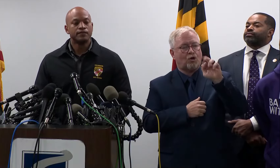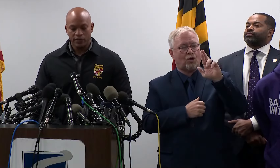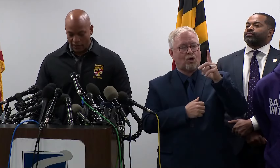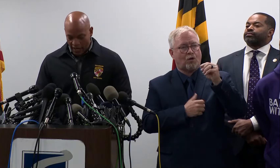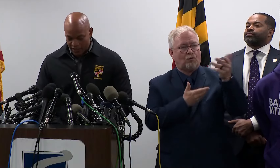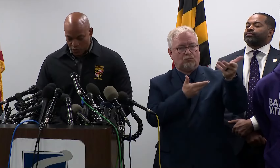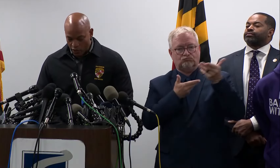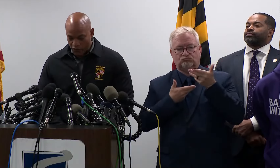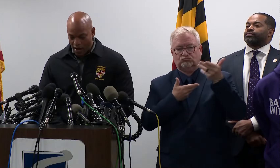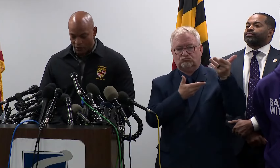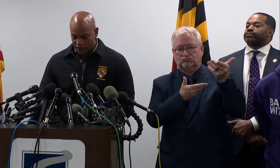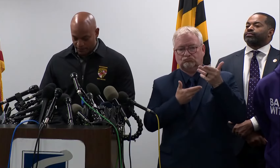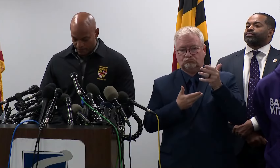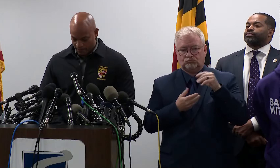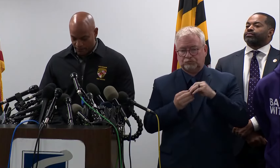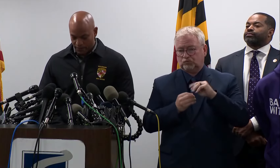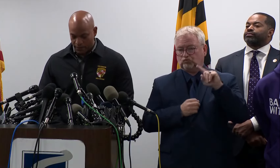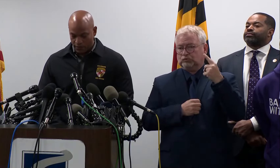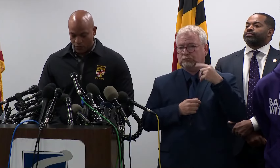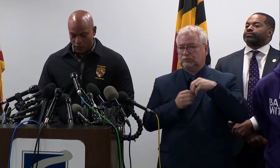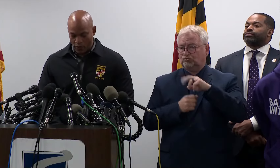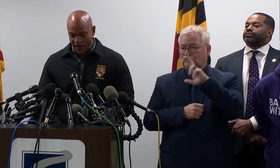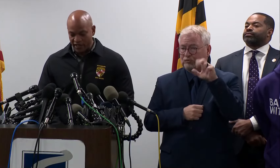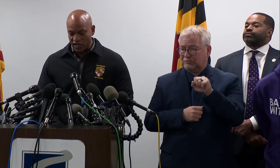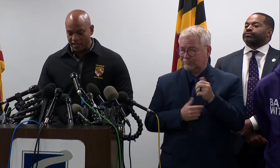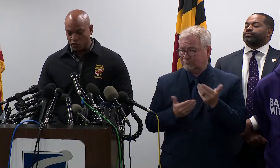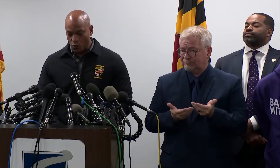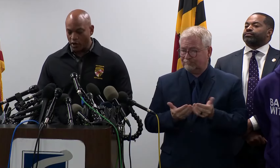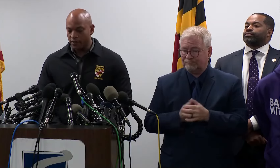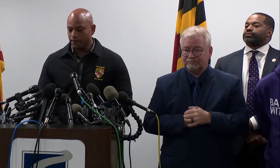Now in the last 24 hours that we've had a chance to work.